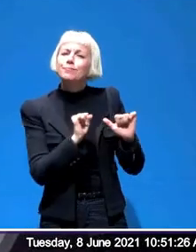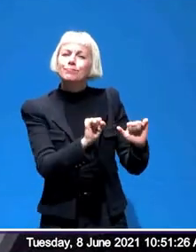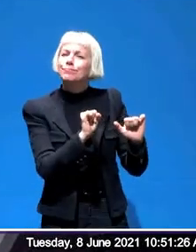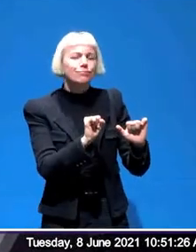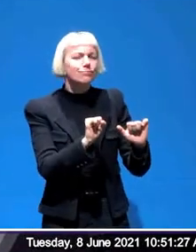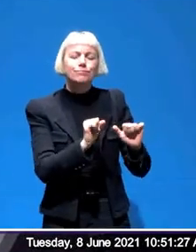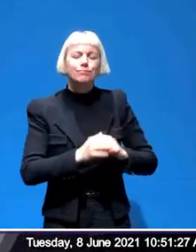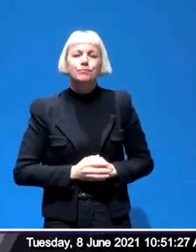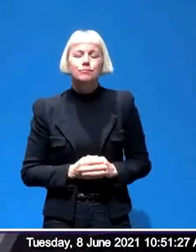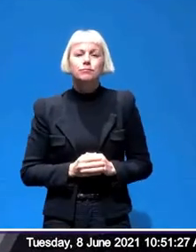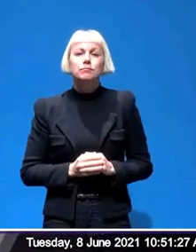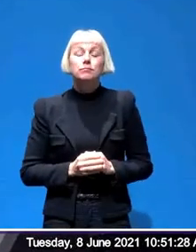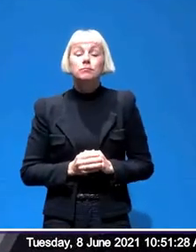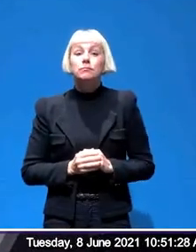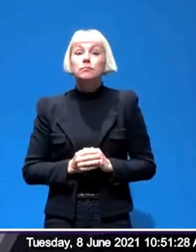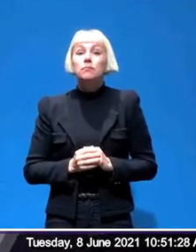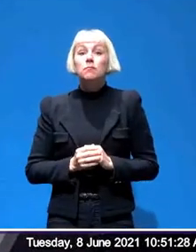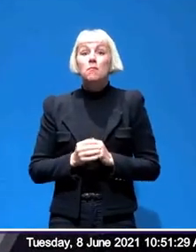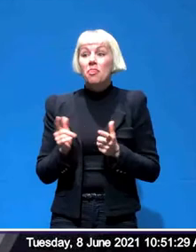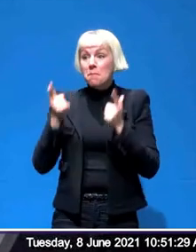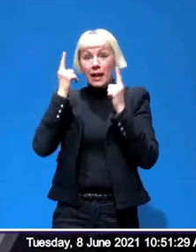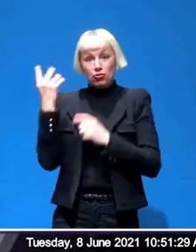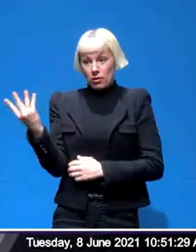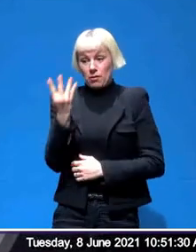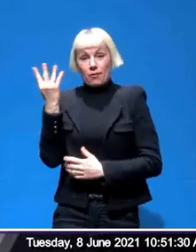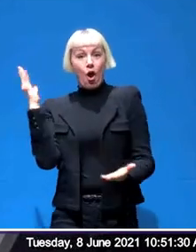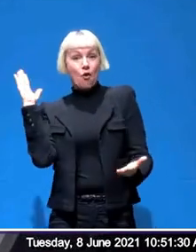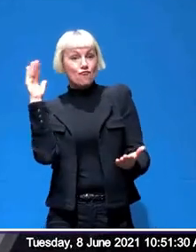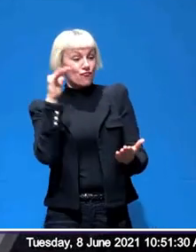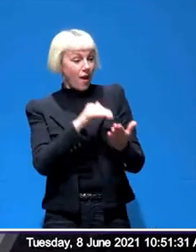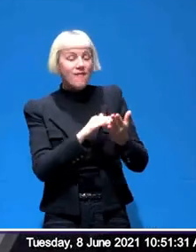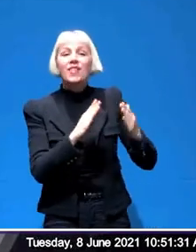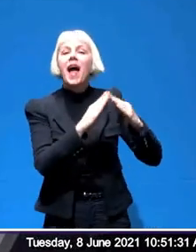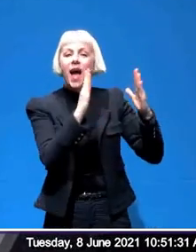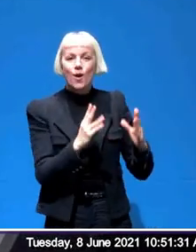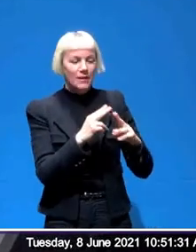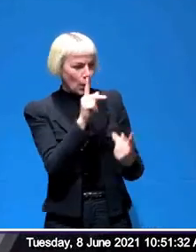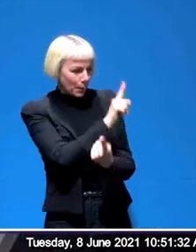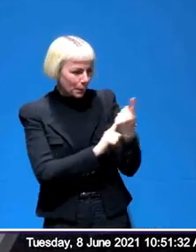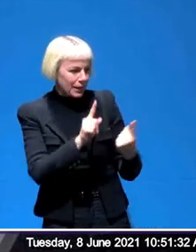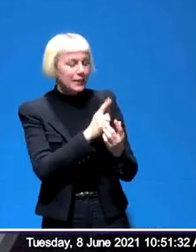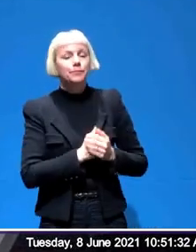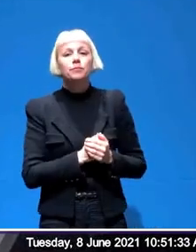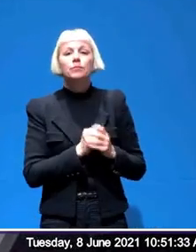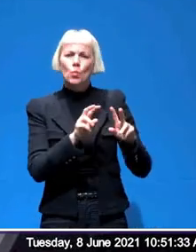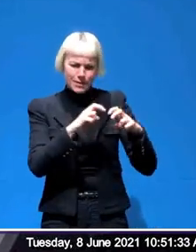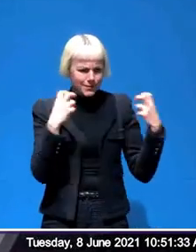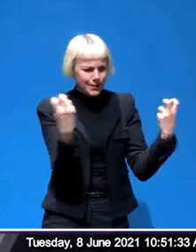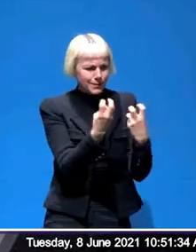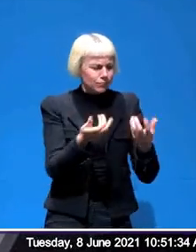Muriel, Wayne, Carolyn and Sandra arrived at the house for the meeting. I talked to them in Daniel's bedroom.